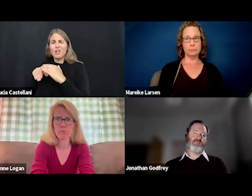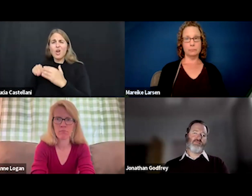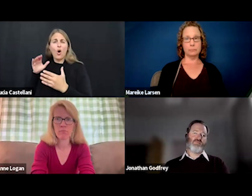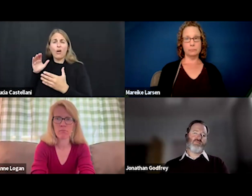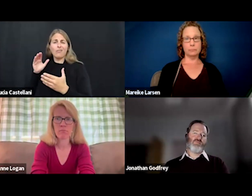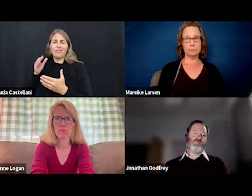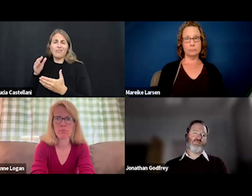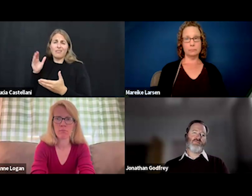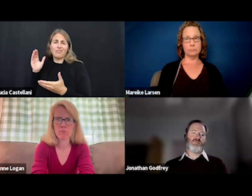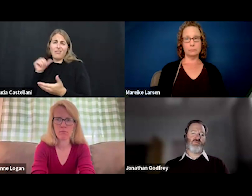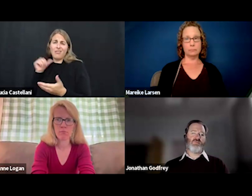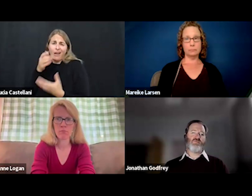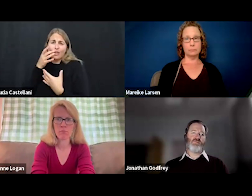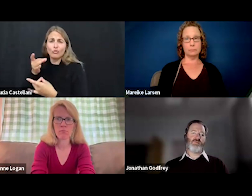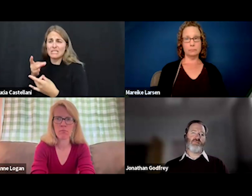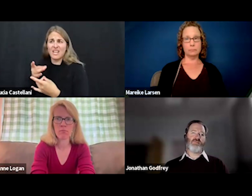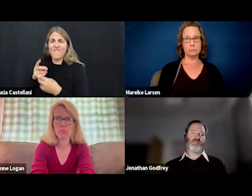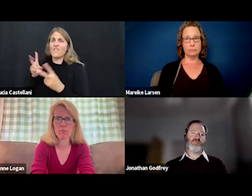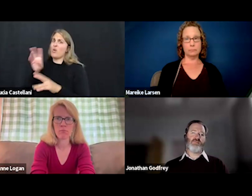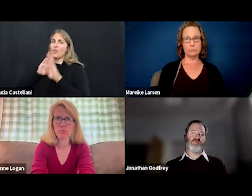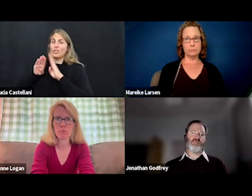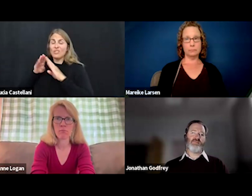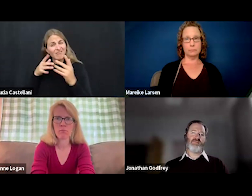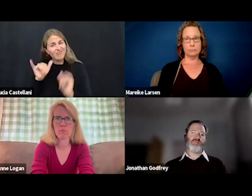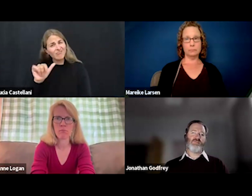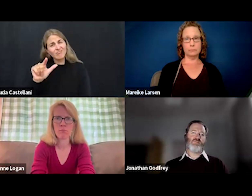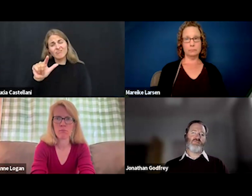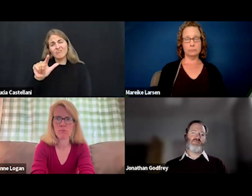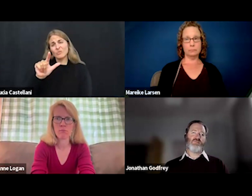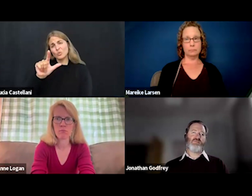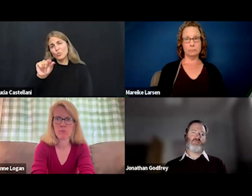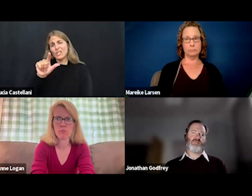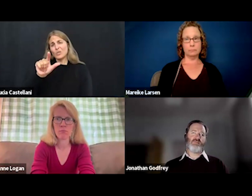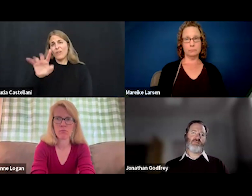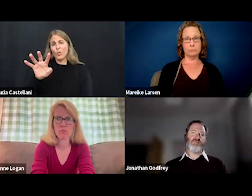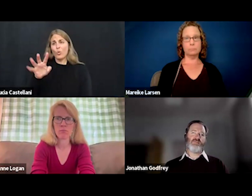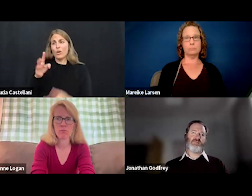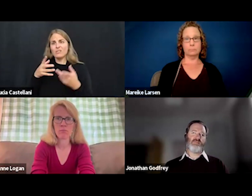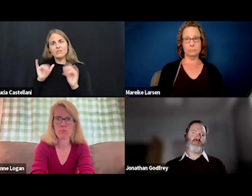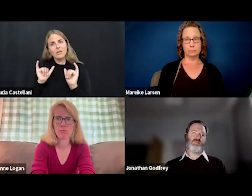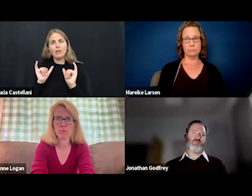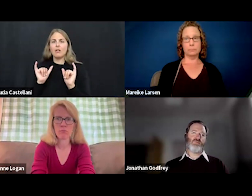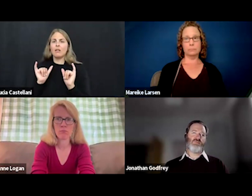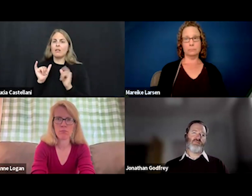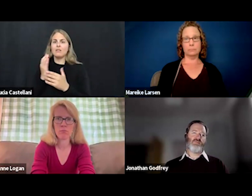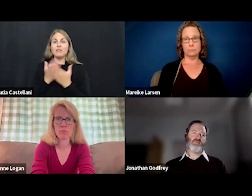It's 2024, and we still find buttons in web-based research